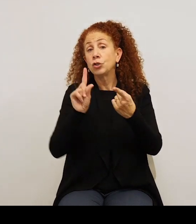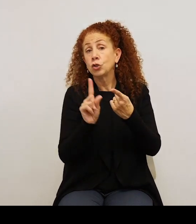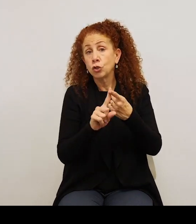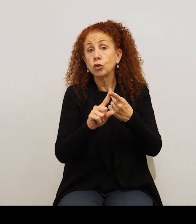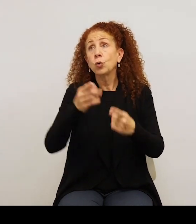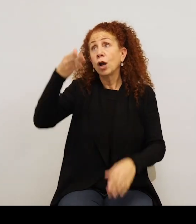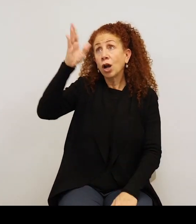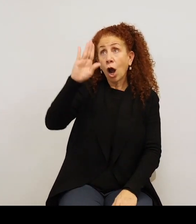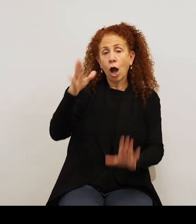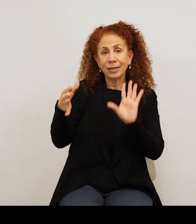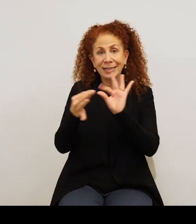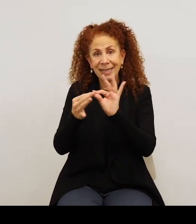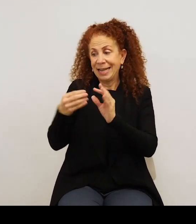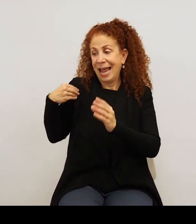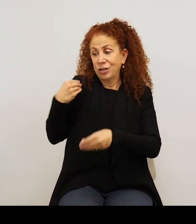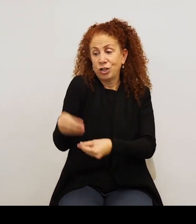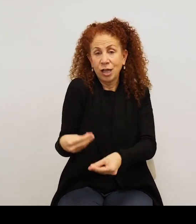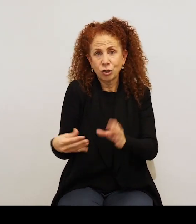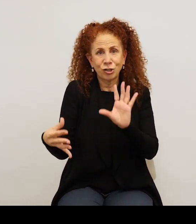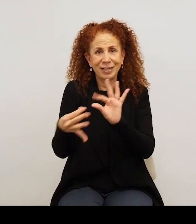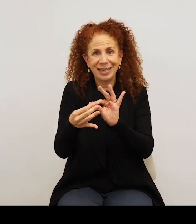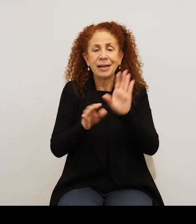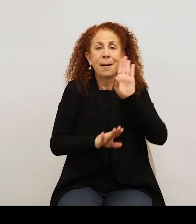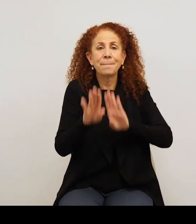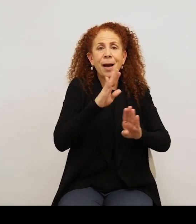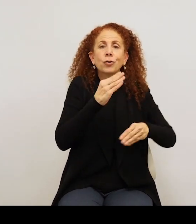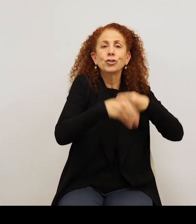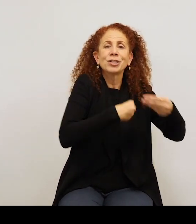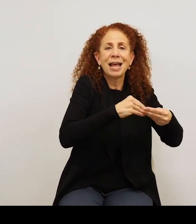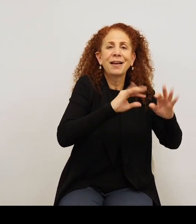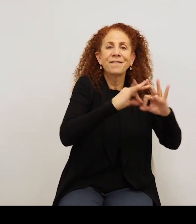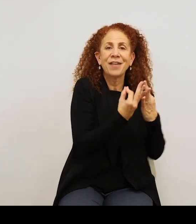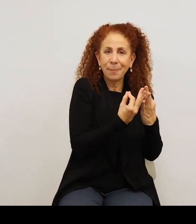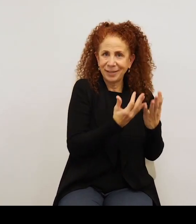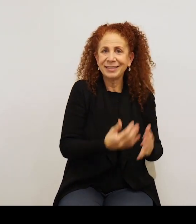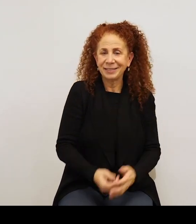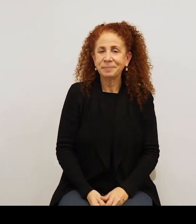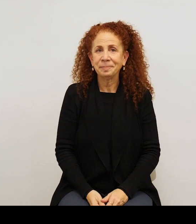god kin and genealogical and biogenetic family troubles,